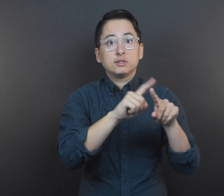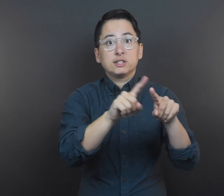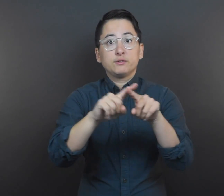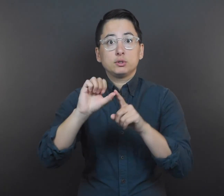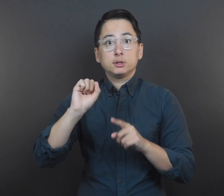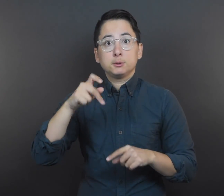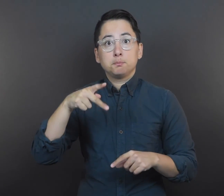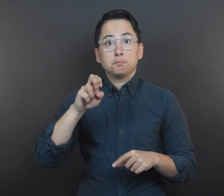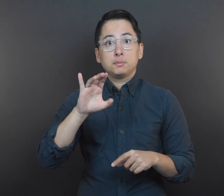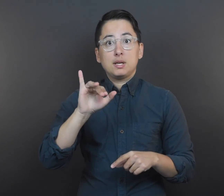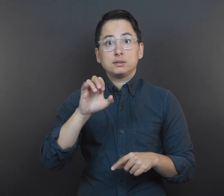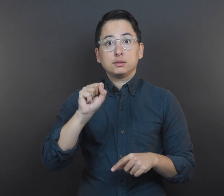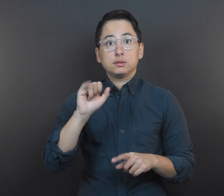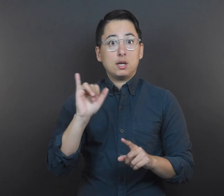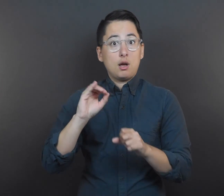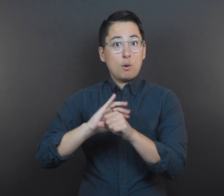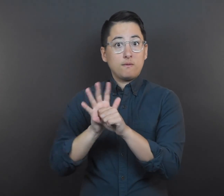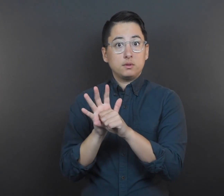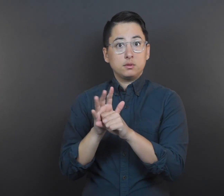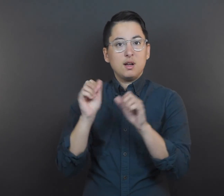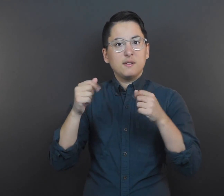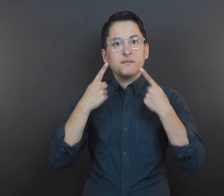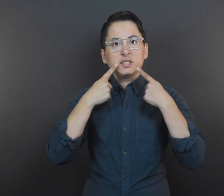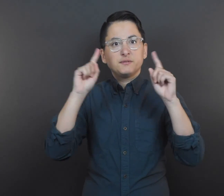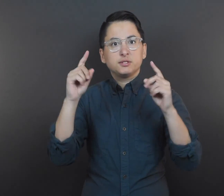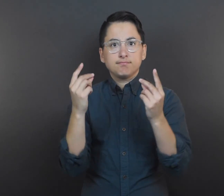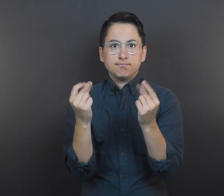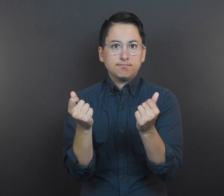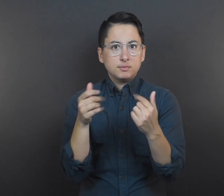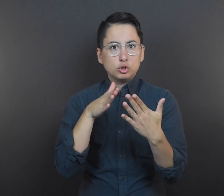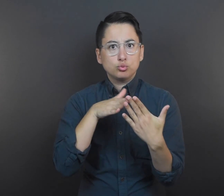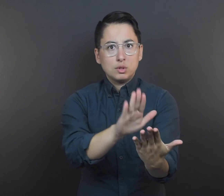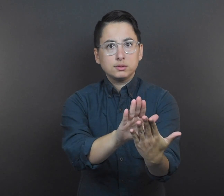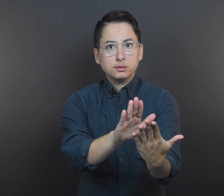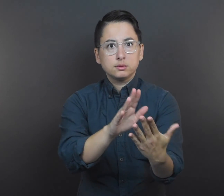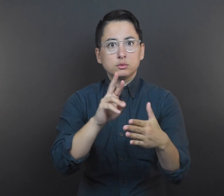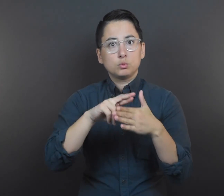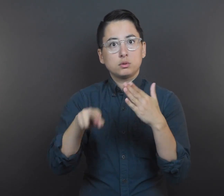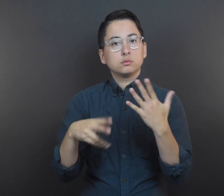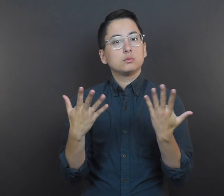and quickly addressed, resulting in better health outcomes for all.